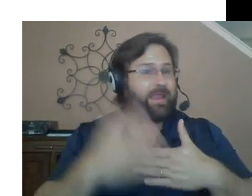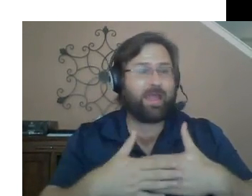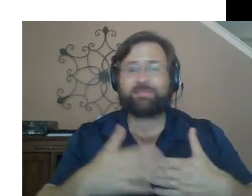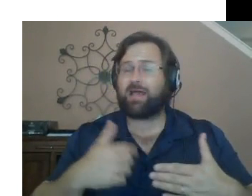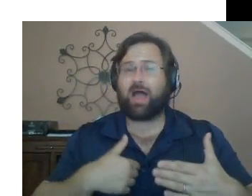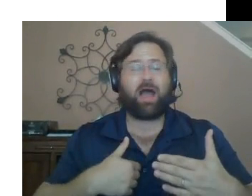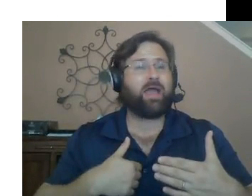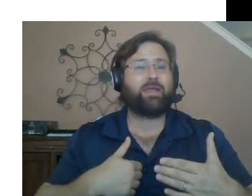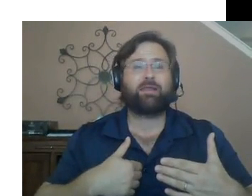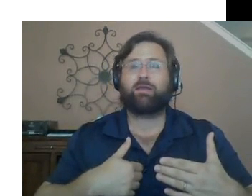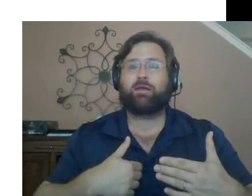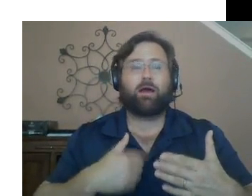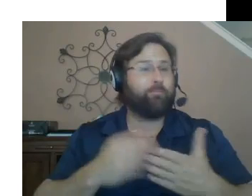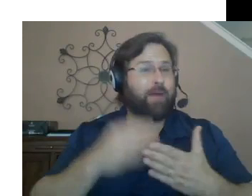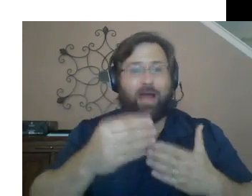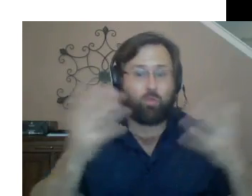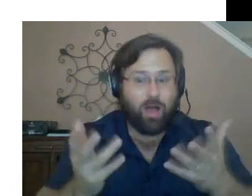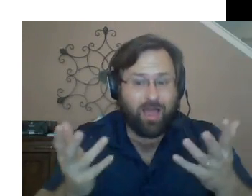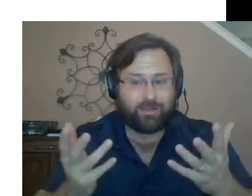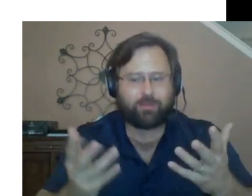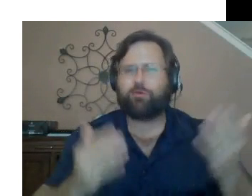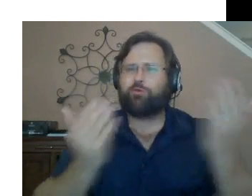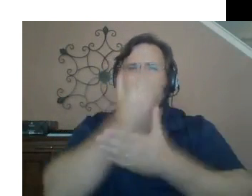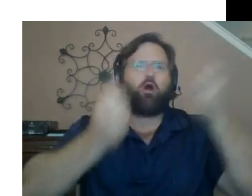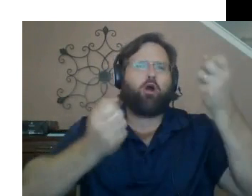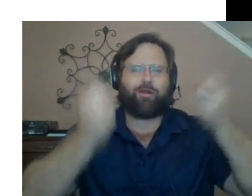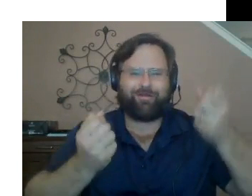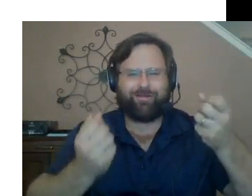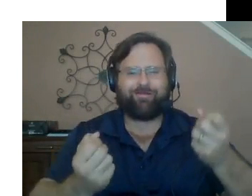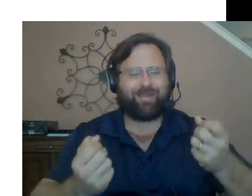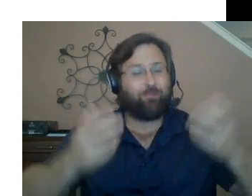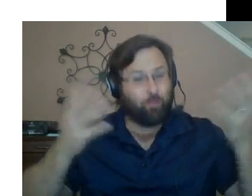next I buy what new car right